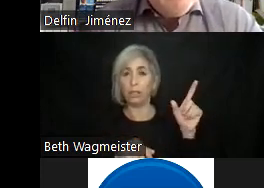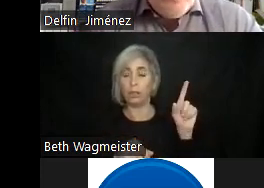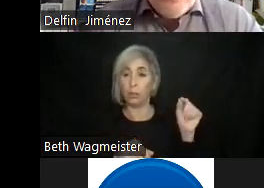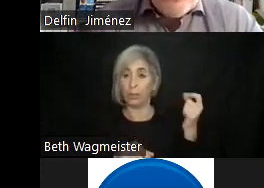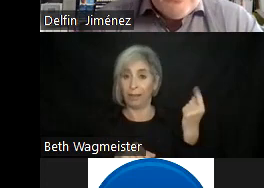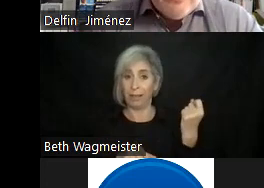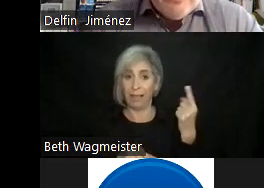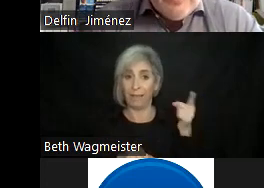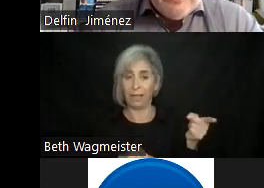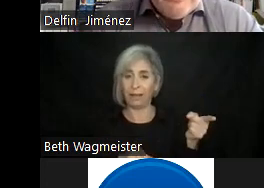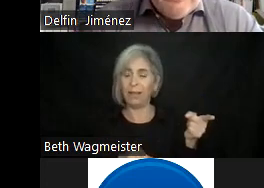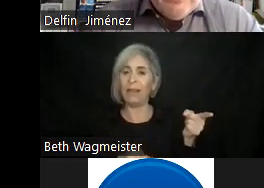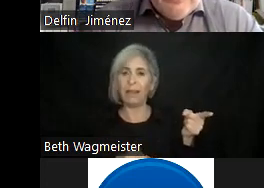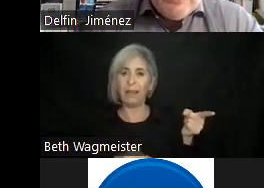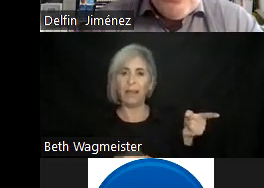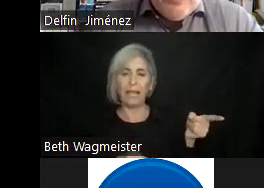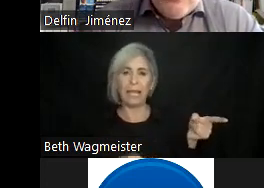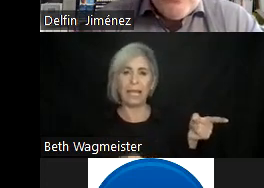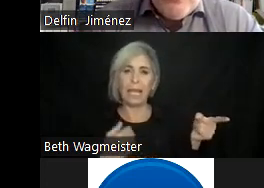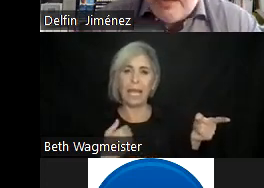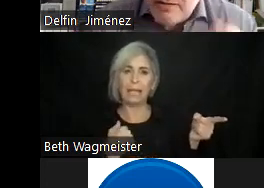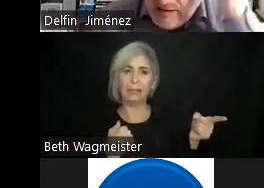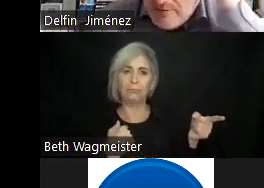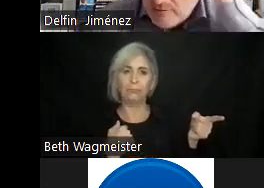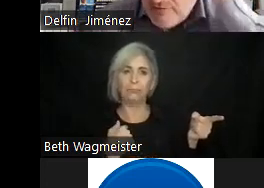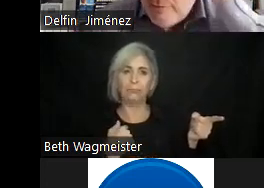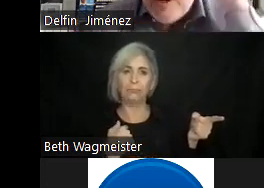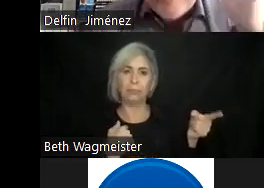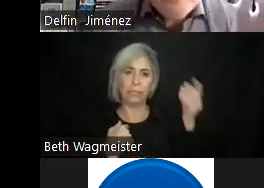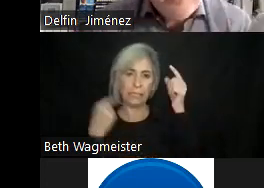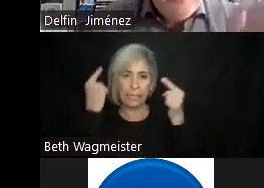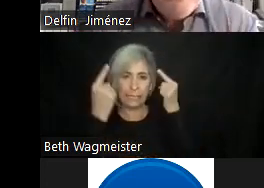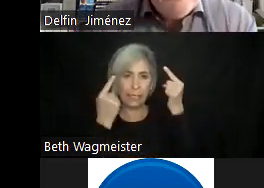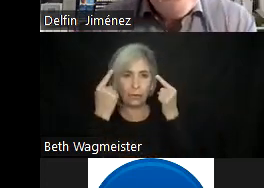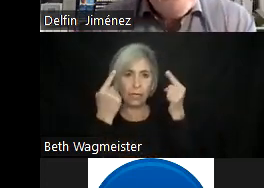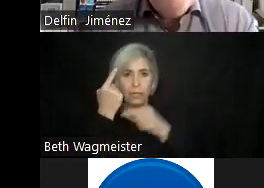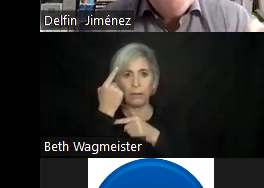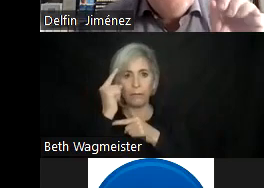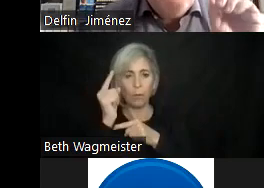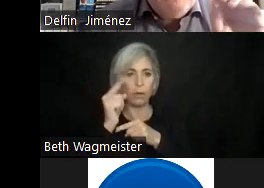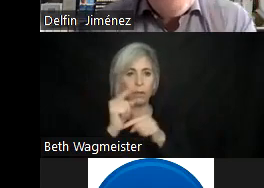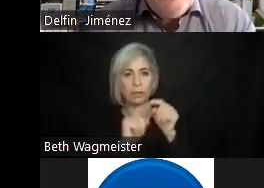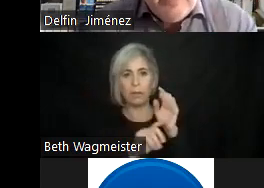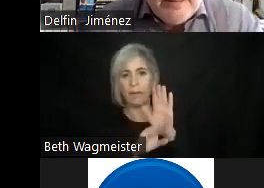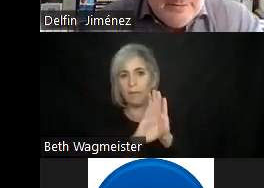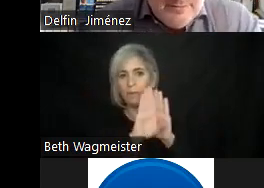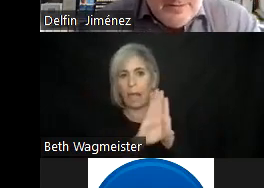there was an exceptional consideration about for existing buildings in Developing Countries.